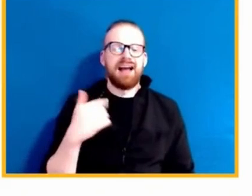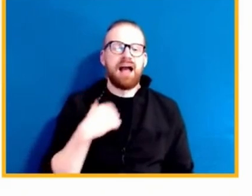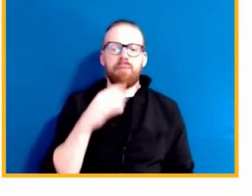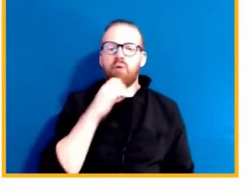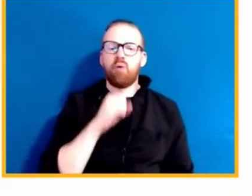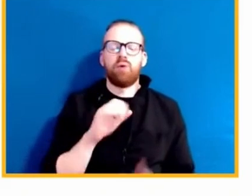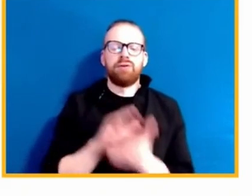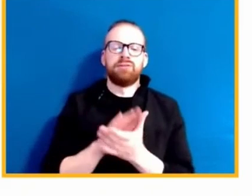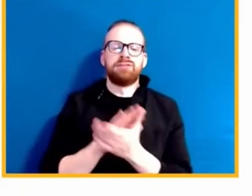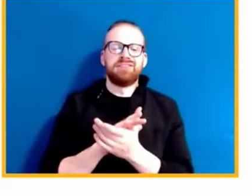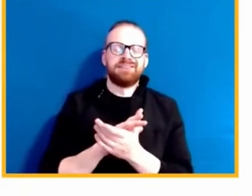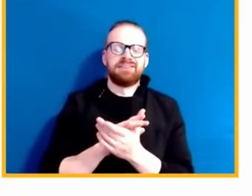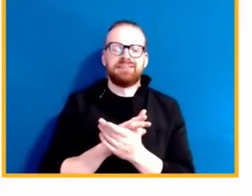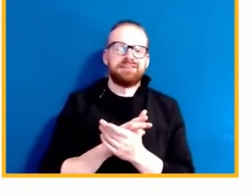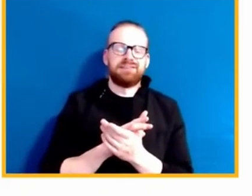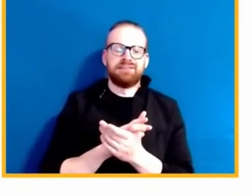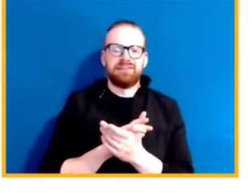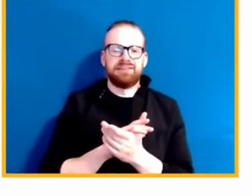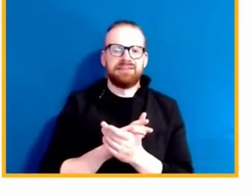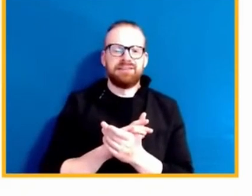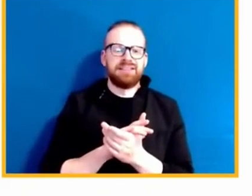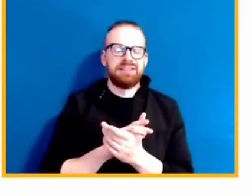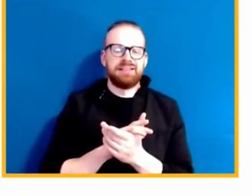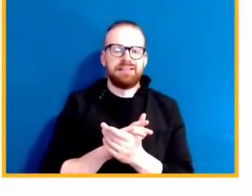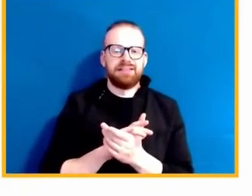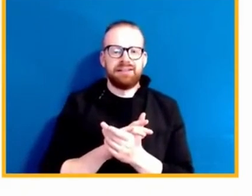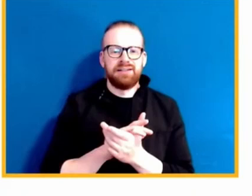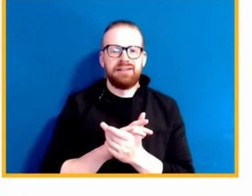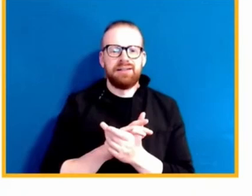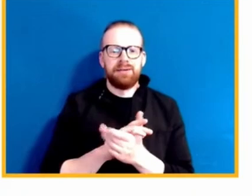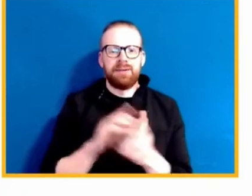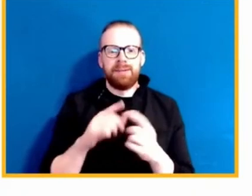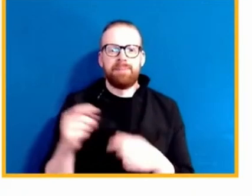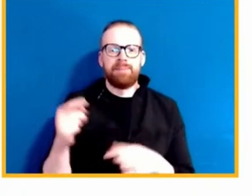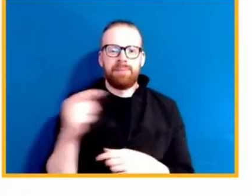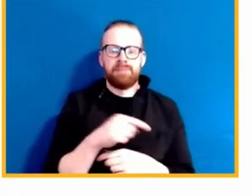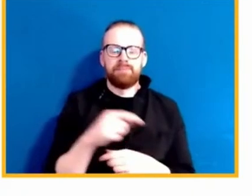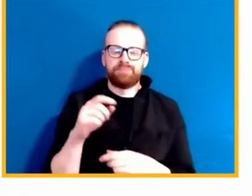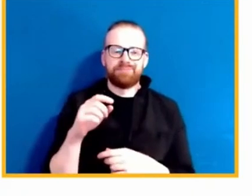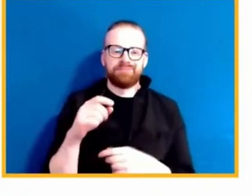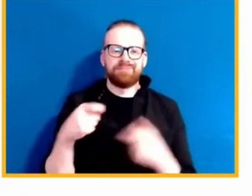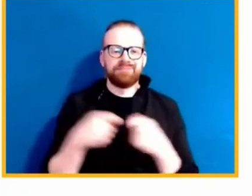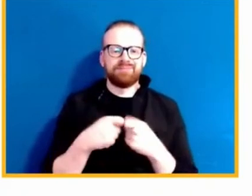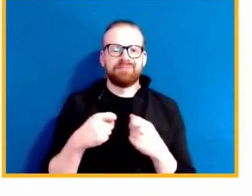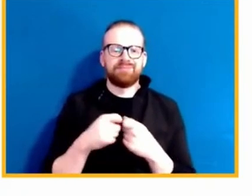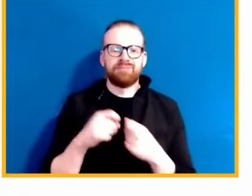like that. But regardless we're gonna bring it back to that electroswing goodness with our next performer.